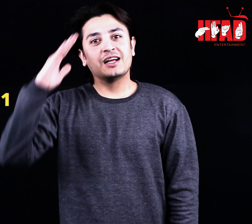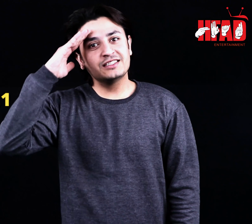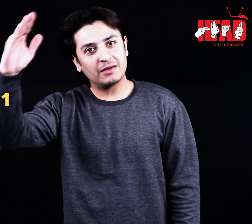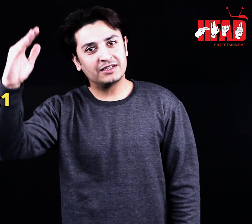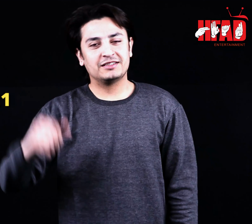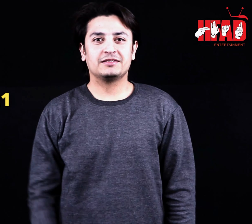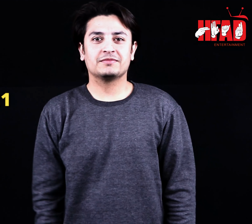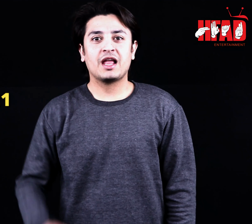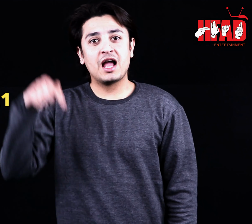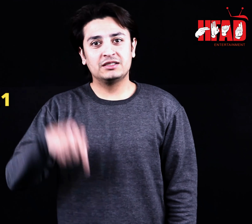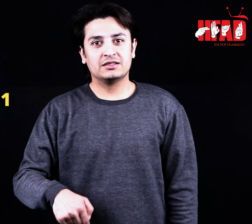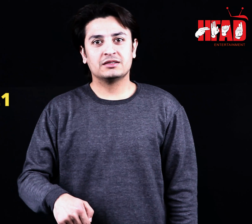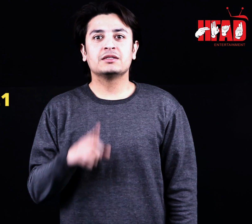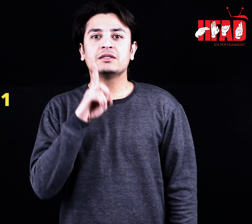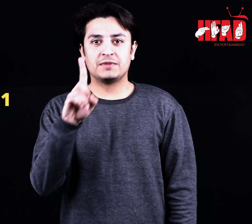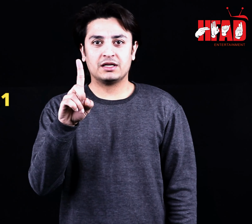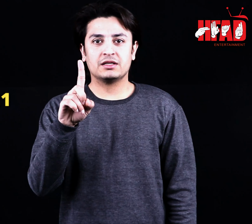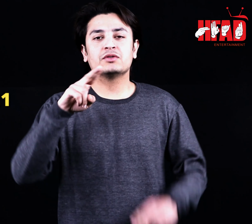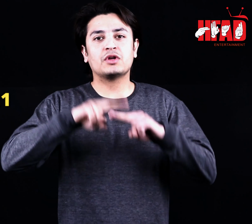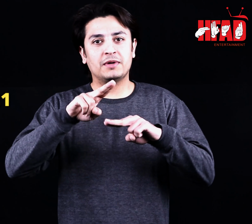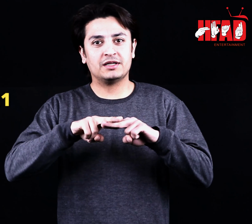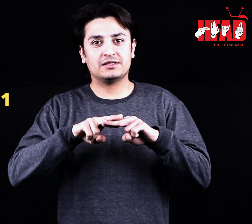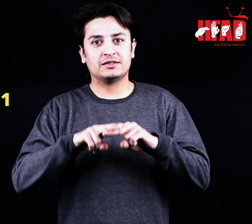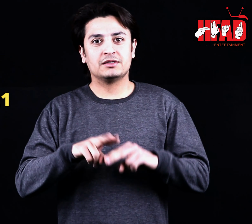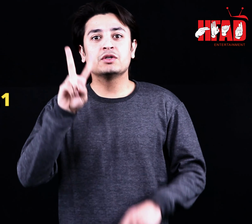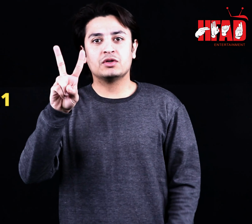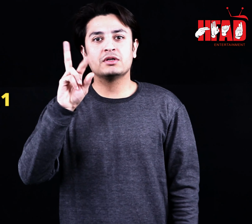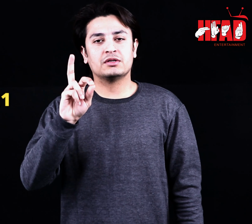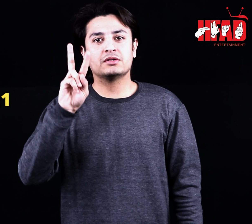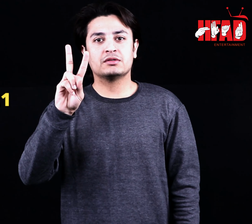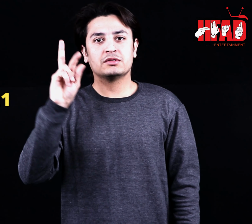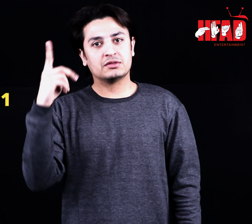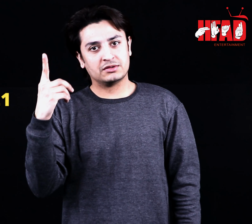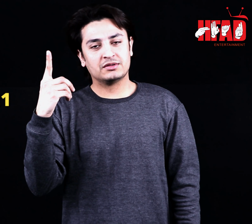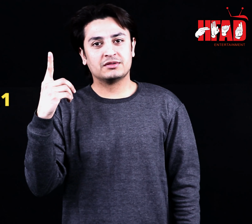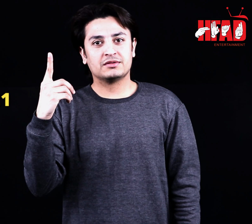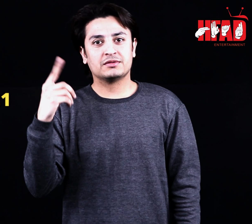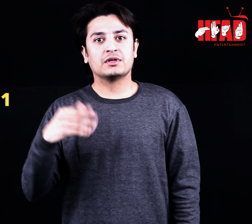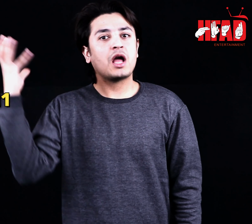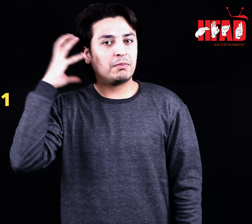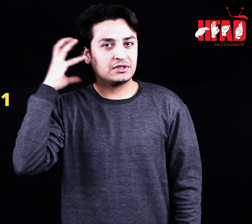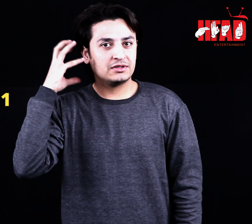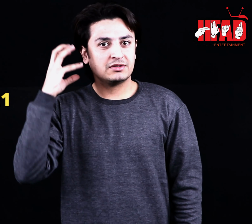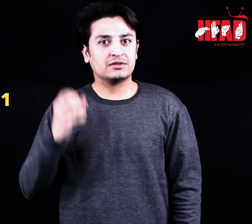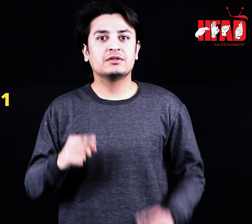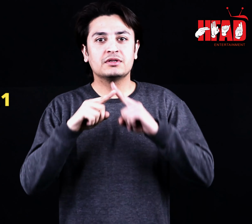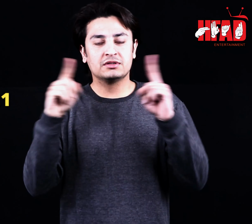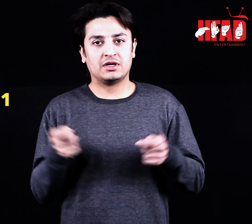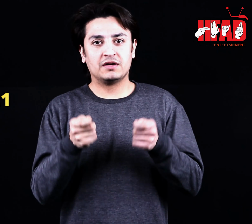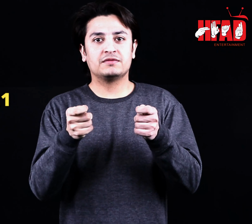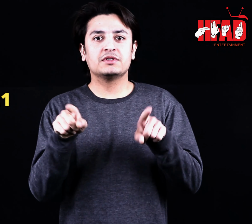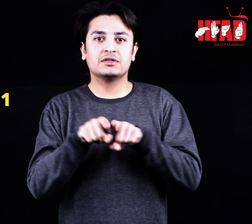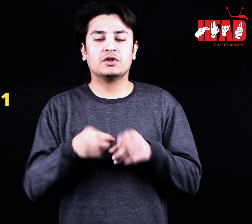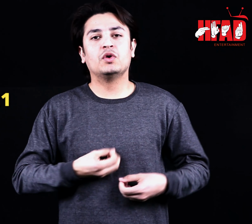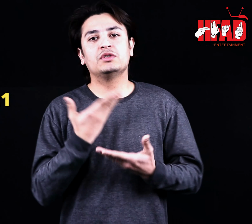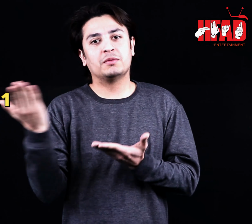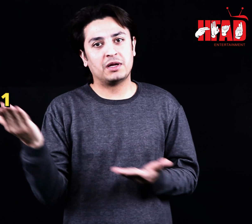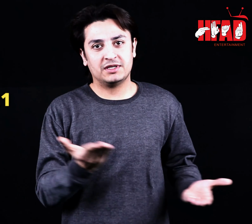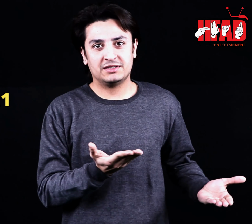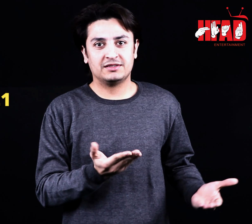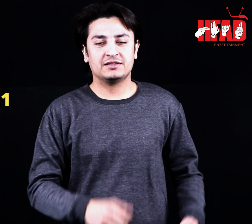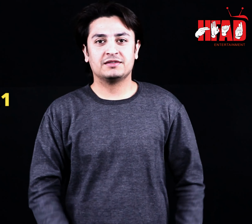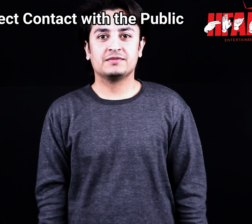Assalam-o-Alakam! Welcome to HFAD News